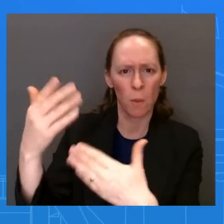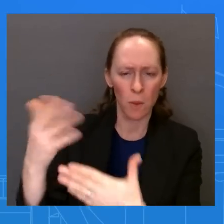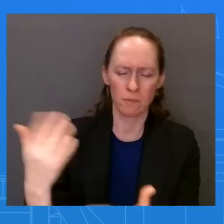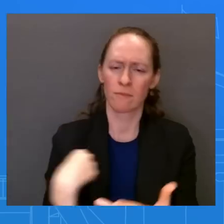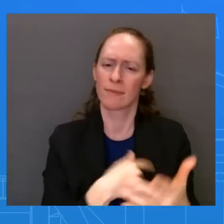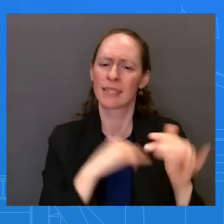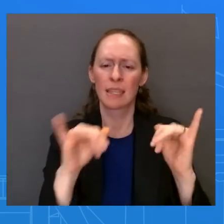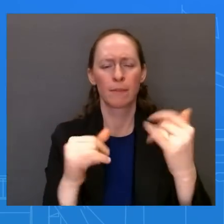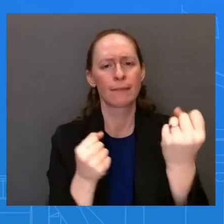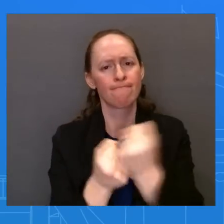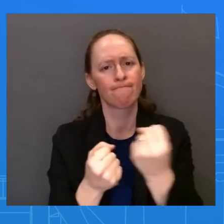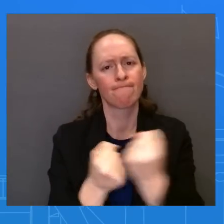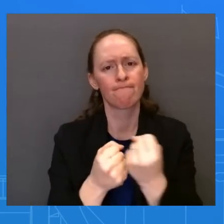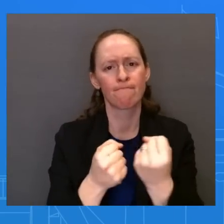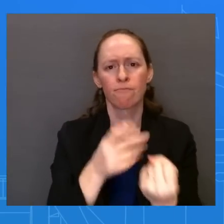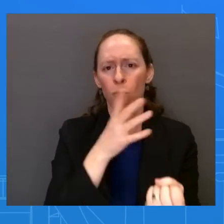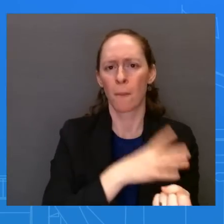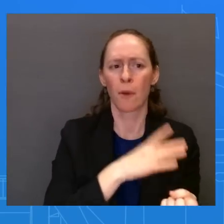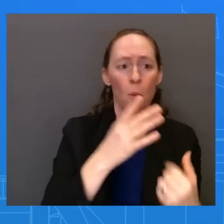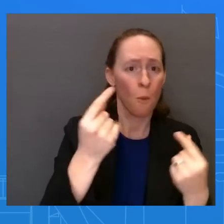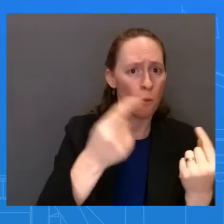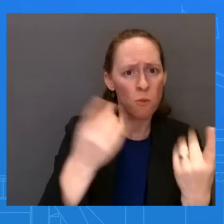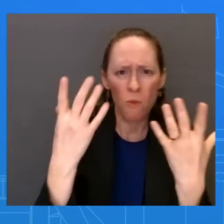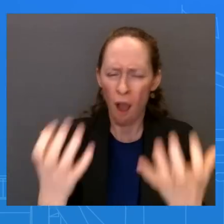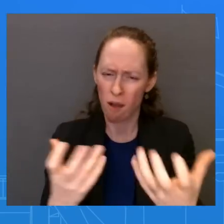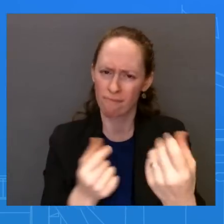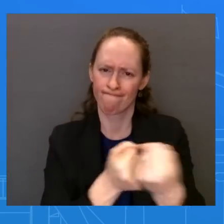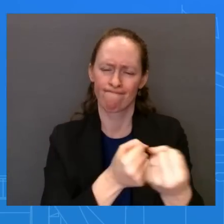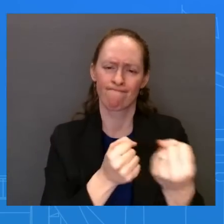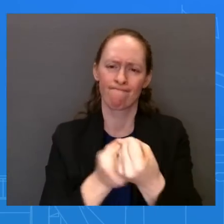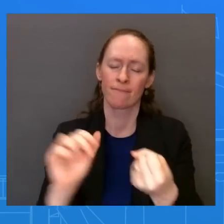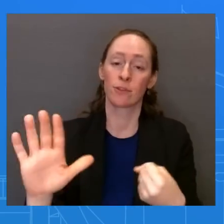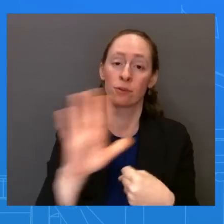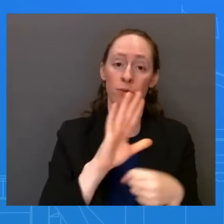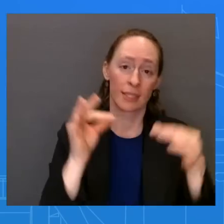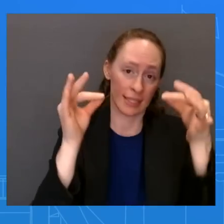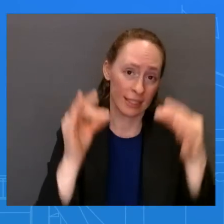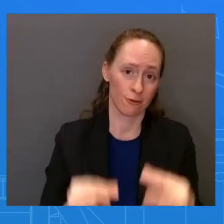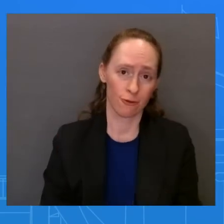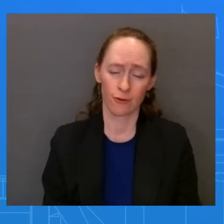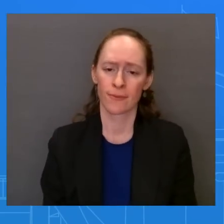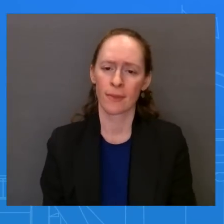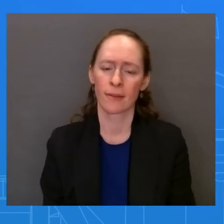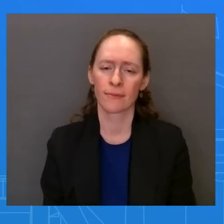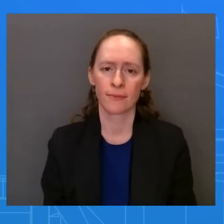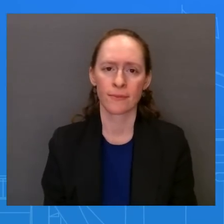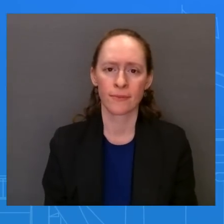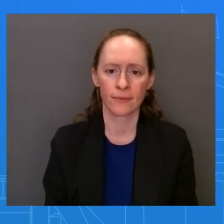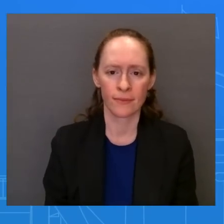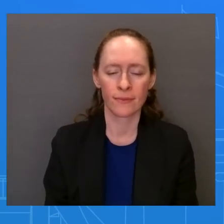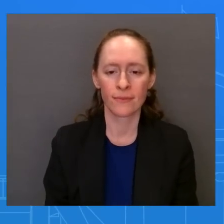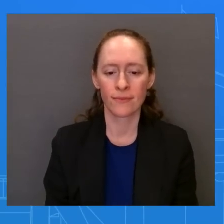to secure women's fundamental right to reproductive healthcare in the face of these attacks. She will talk about what's at stake